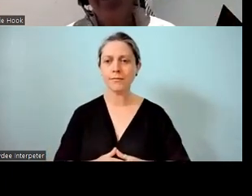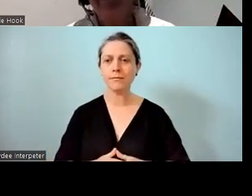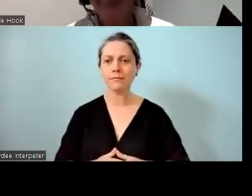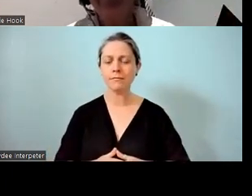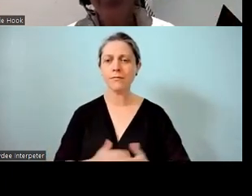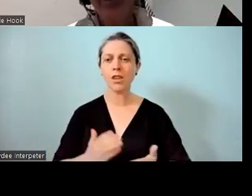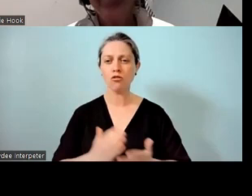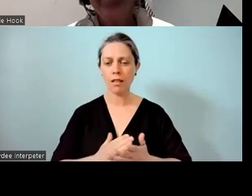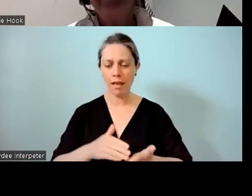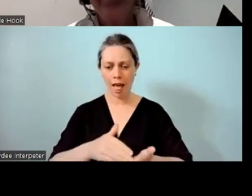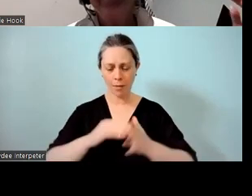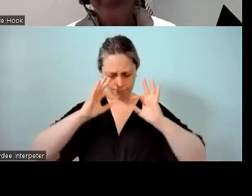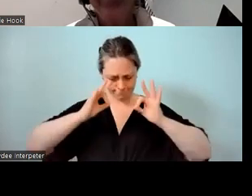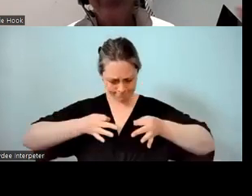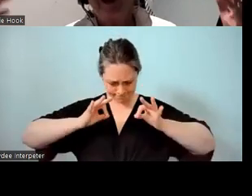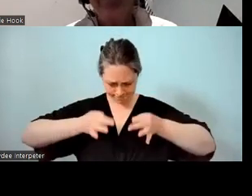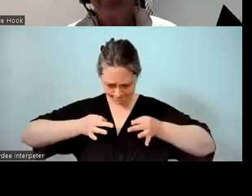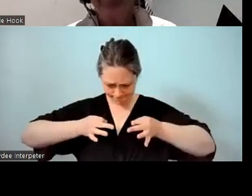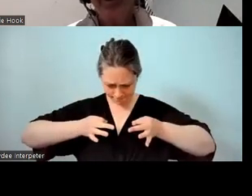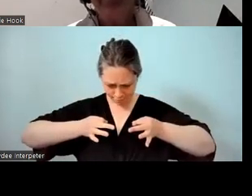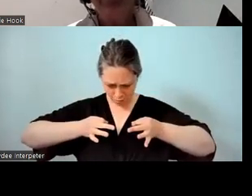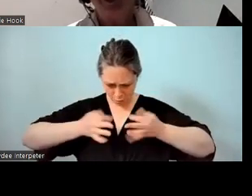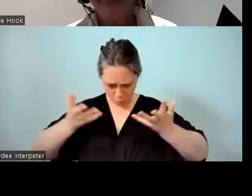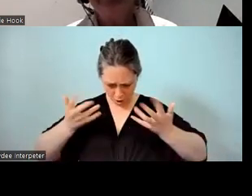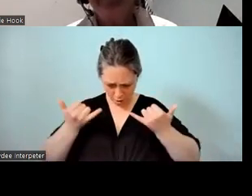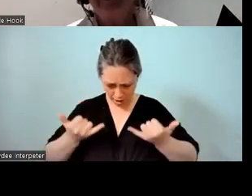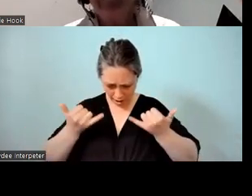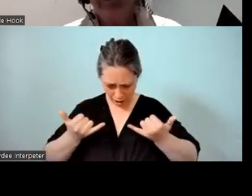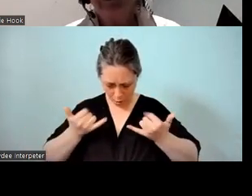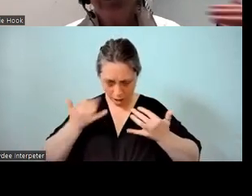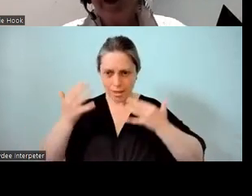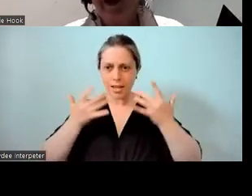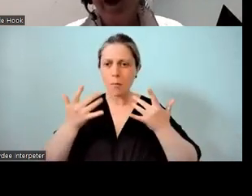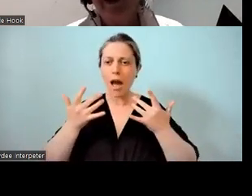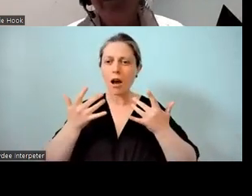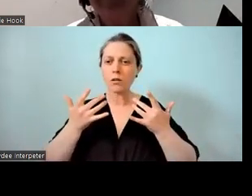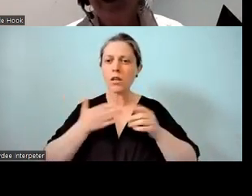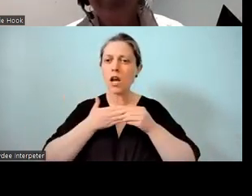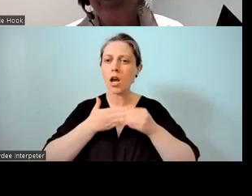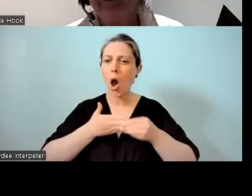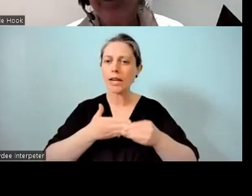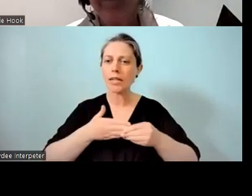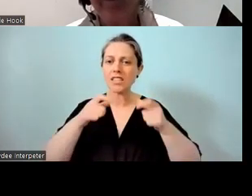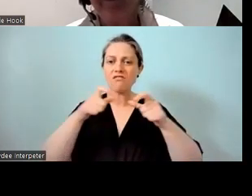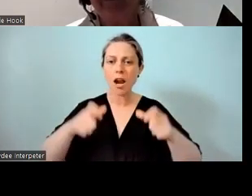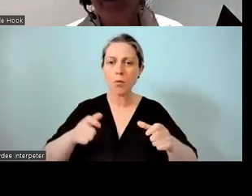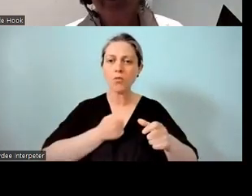and then to look at some consistent framings, and guidance for our staff to be thinking about that.